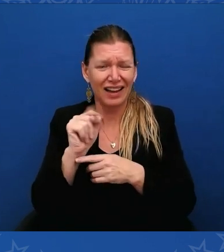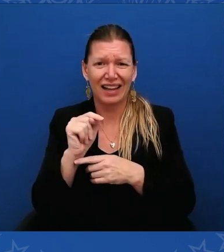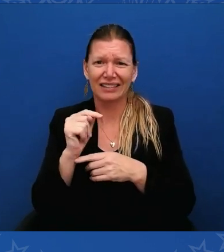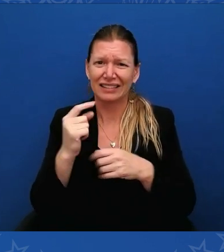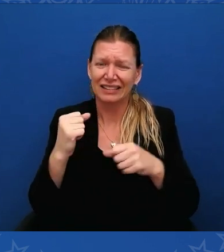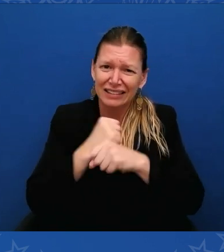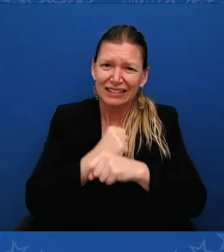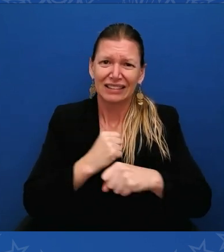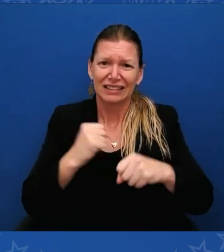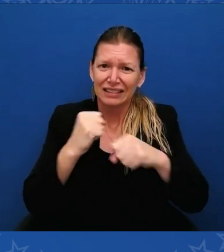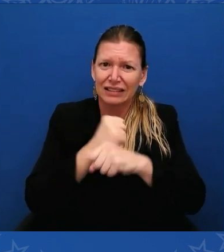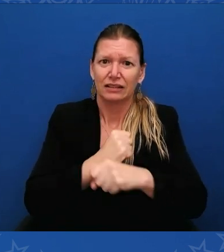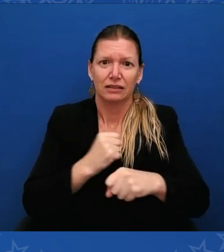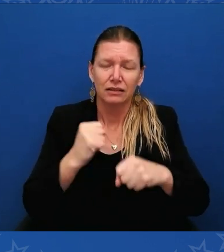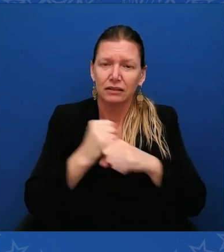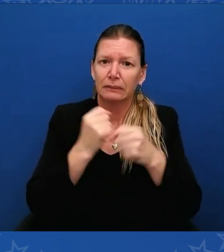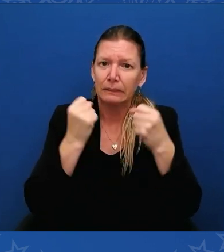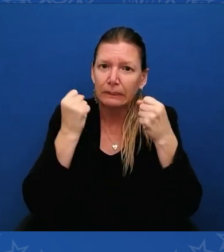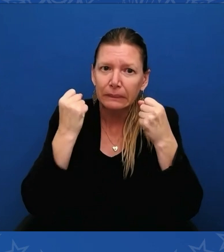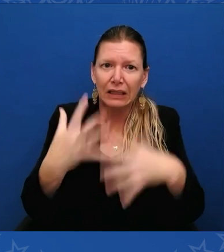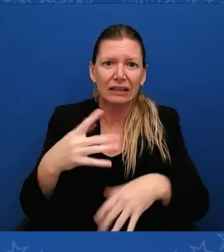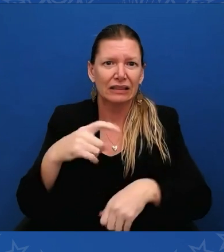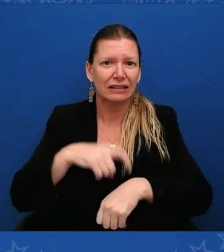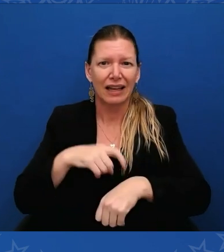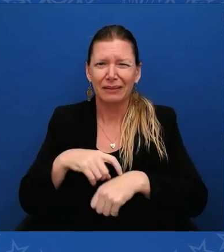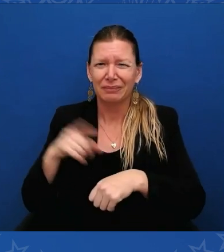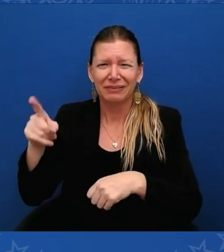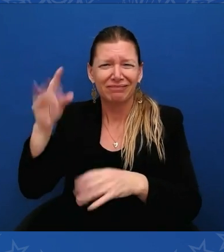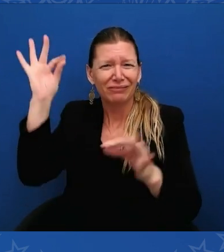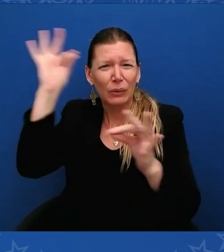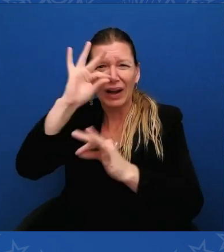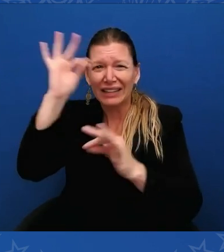except trying to get rid of it. We're putting homeownership within reach